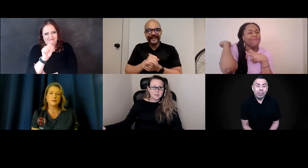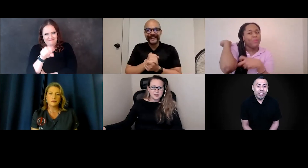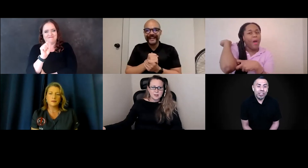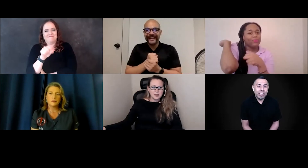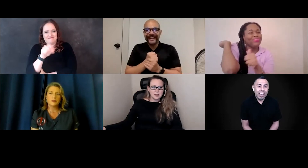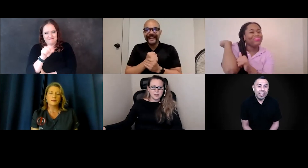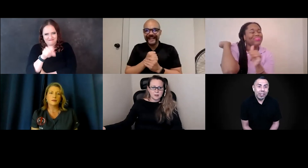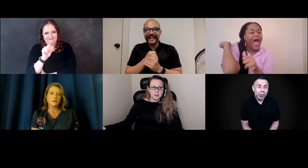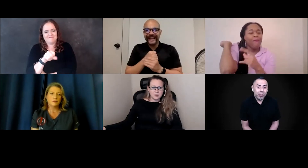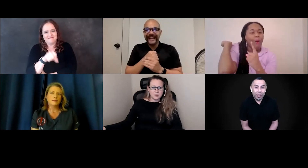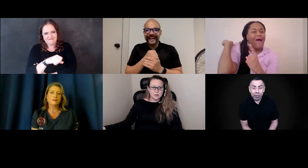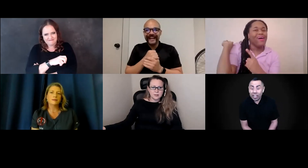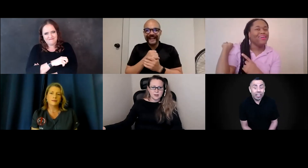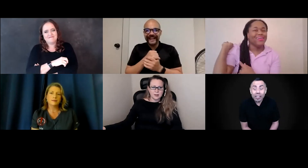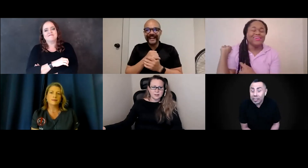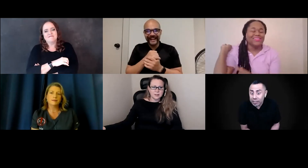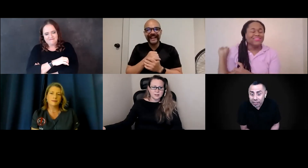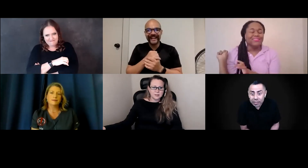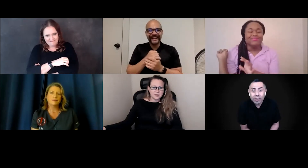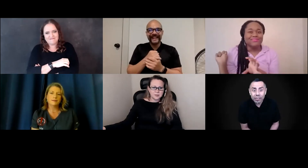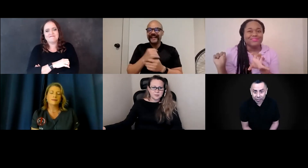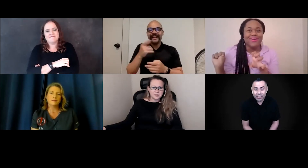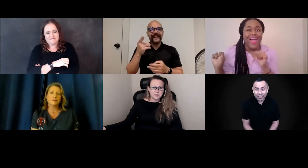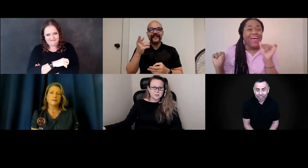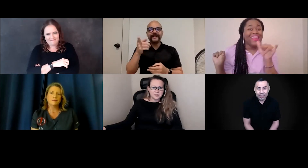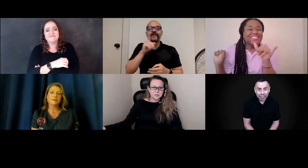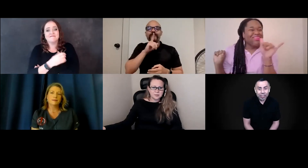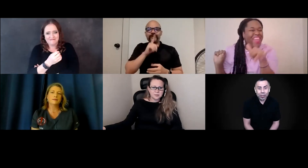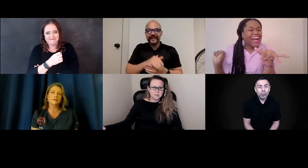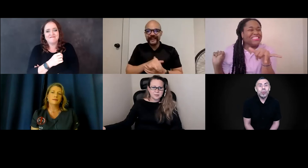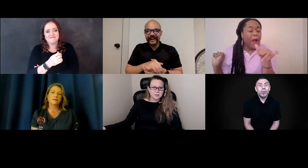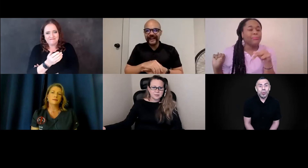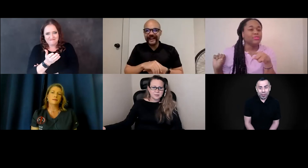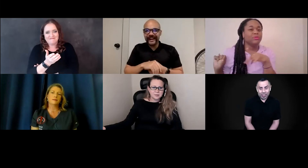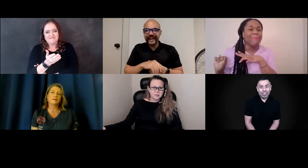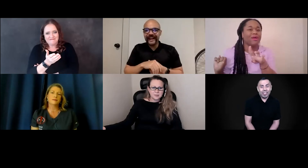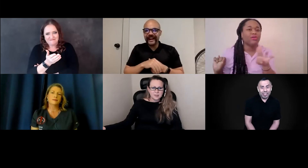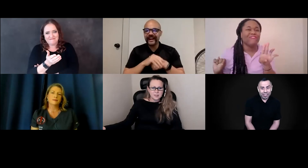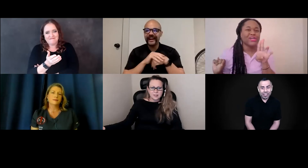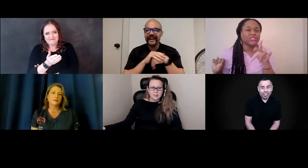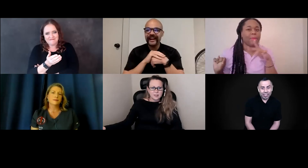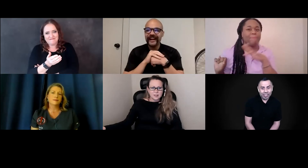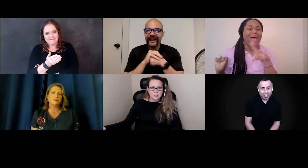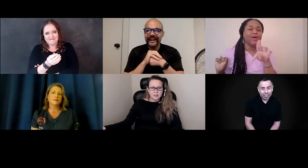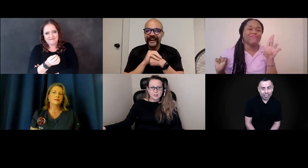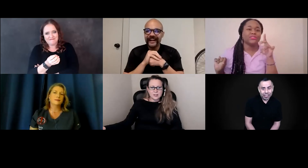They don't seem to understand what they're providing.